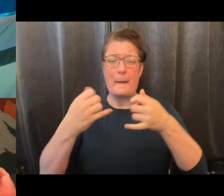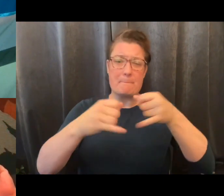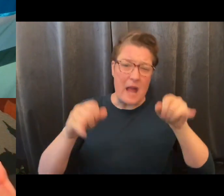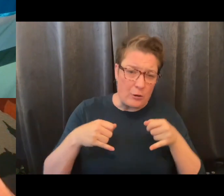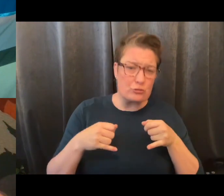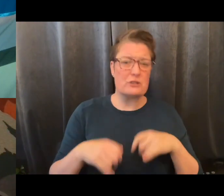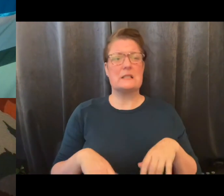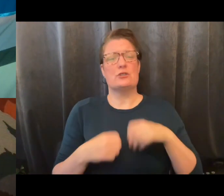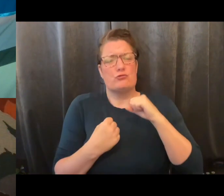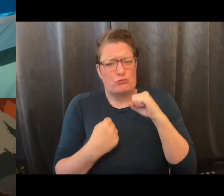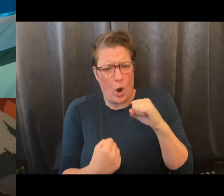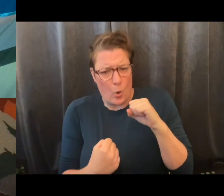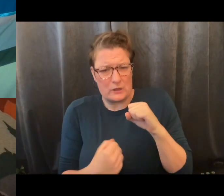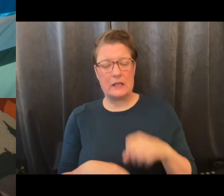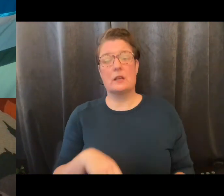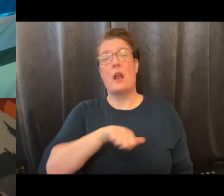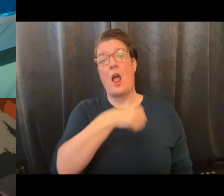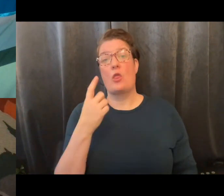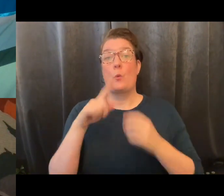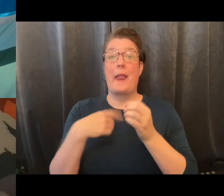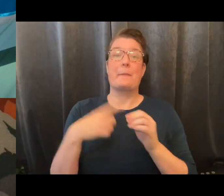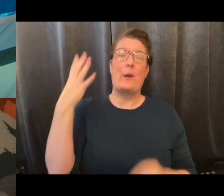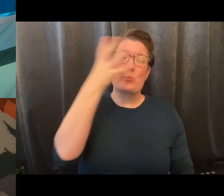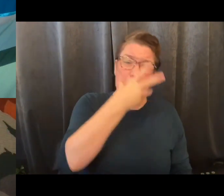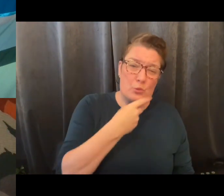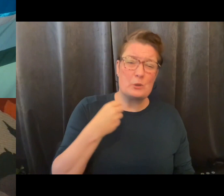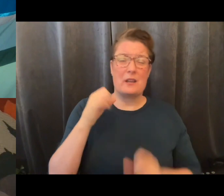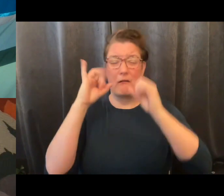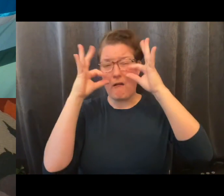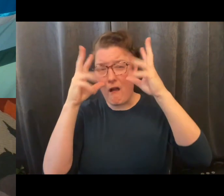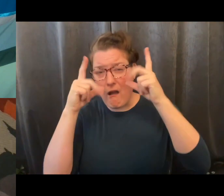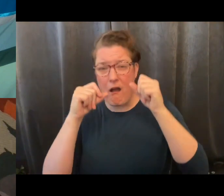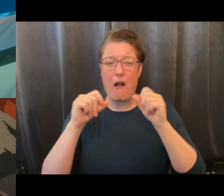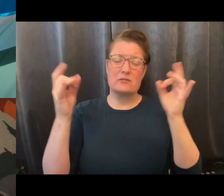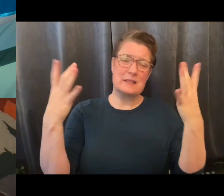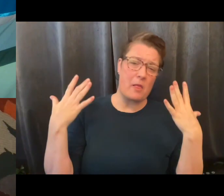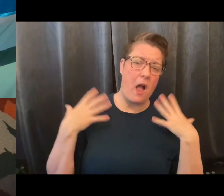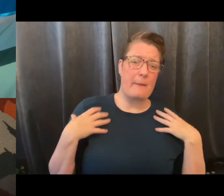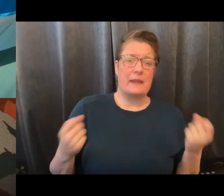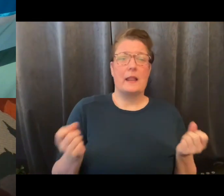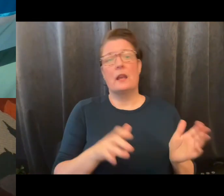And then there's one that's about beauty and awe and sublime healing. And then there's one that's about collective liberation